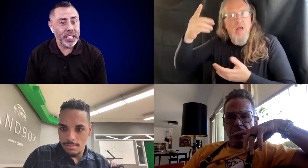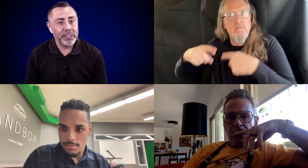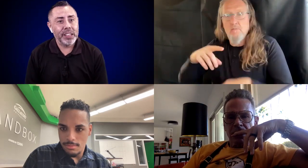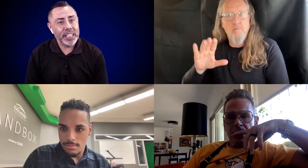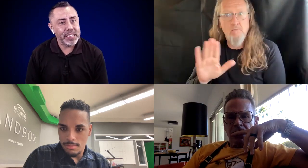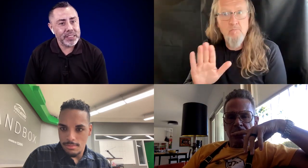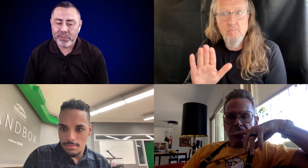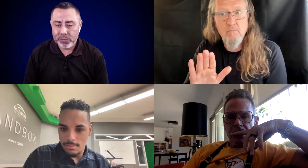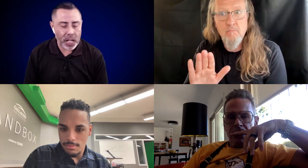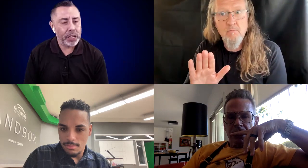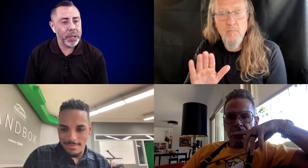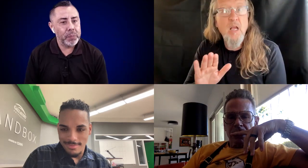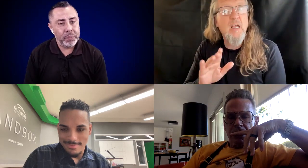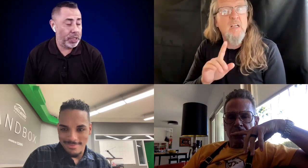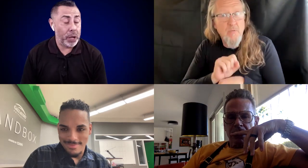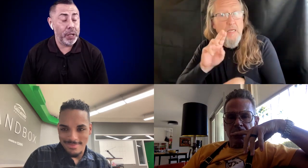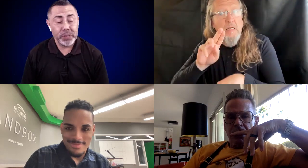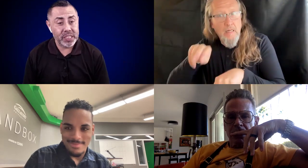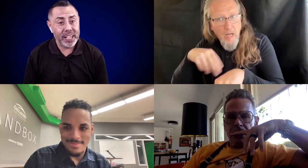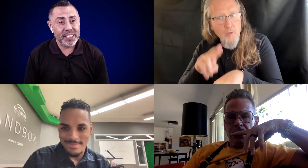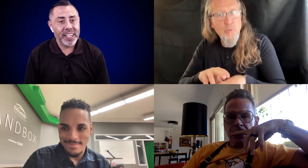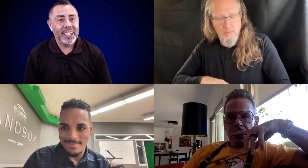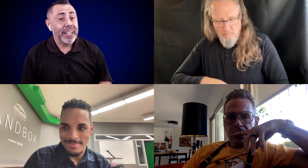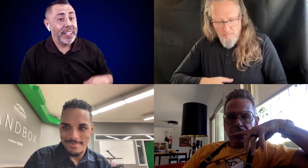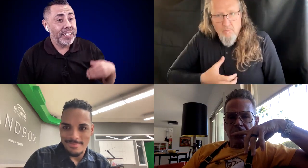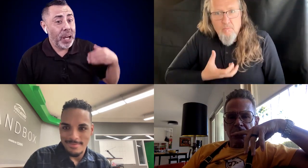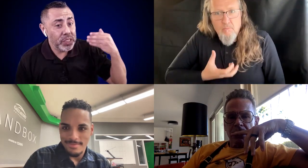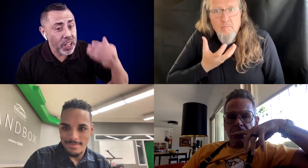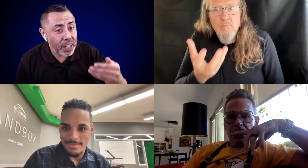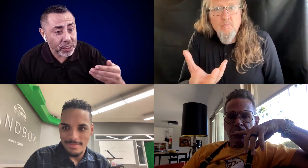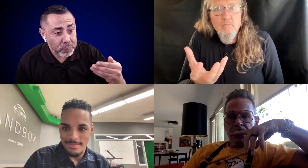Let's talk about coming up with signs, that was not the way sign language was developed.